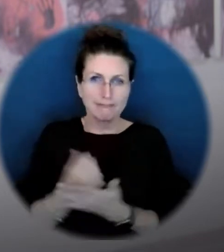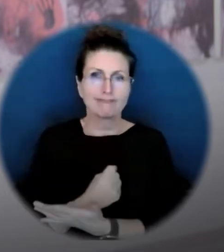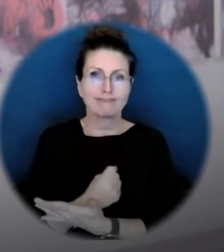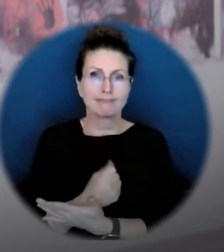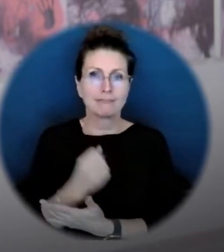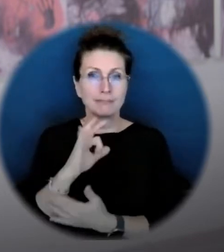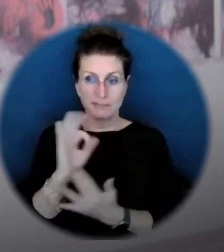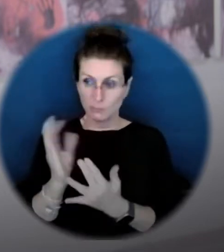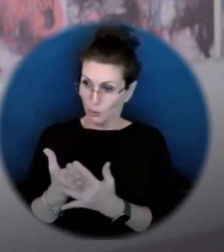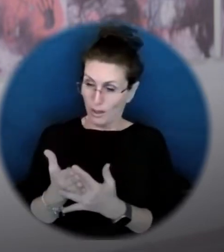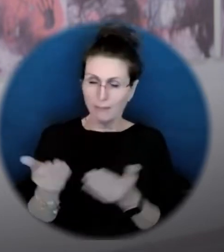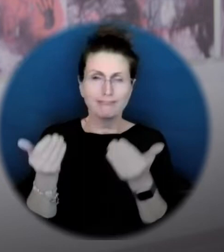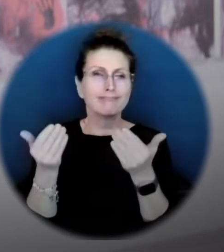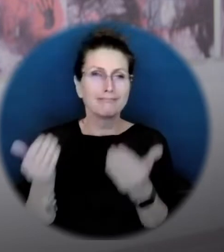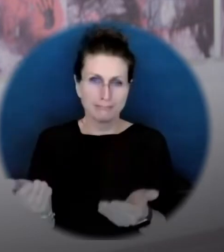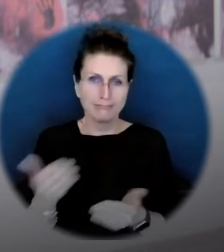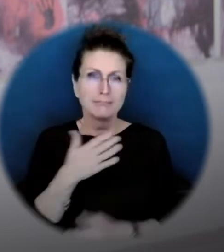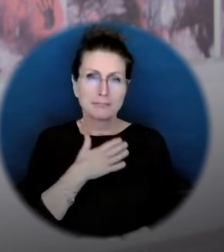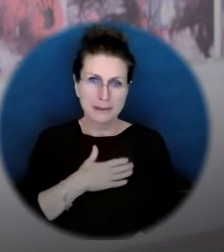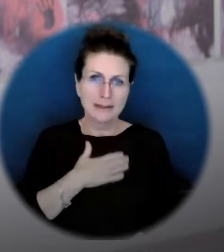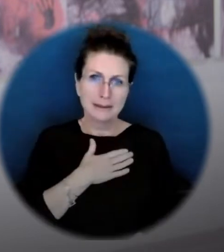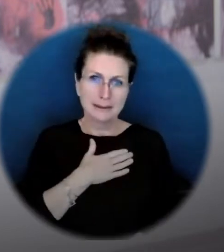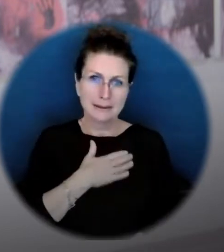If you need to take a break, please do so.